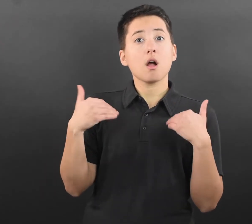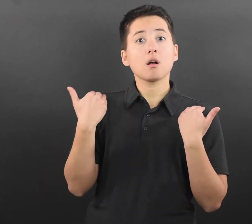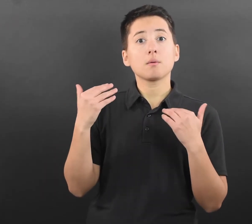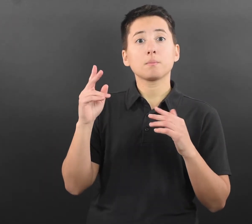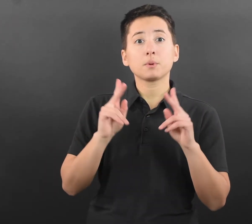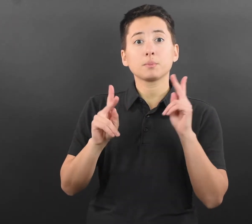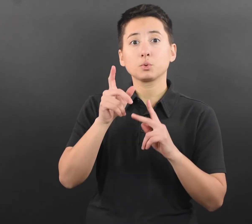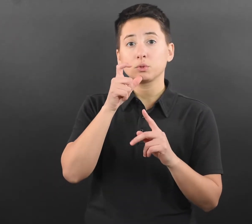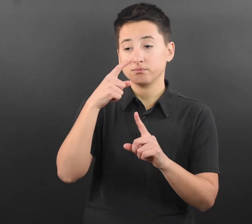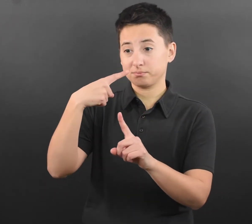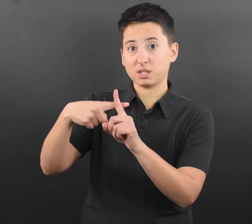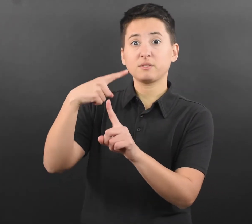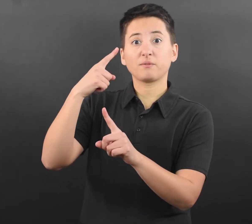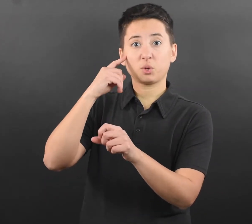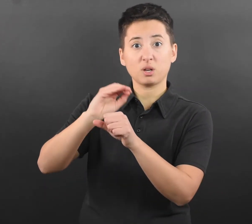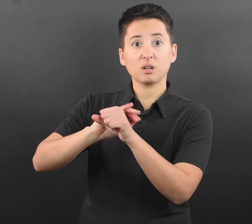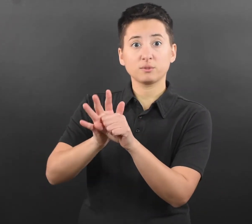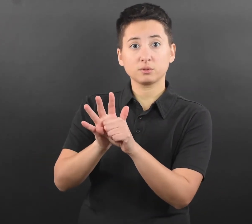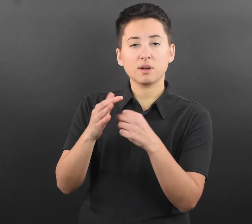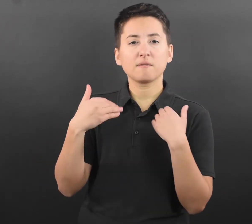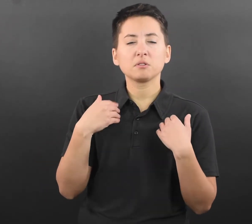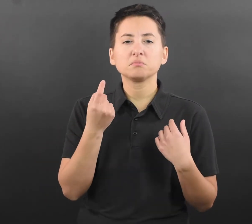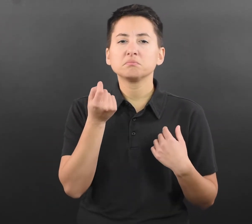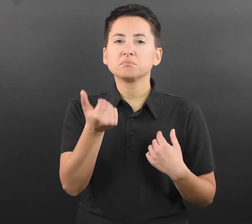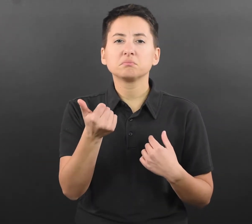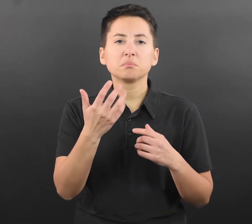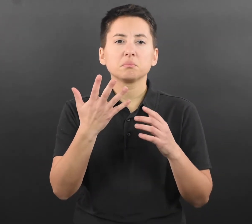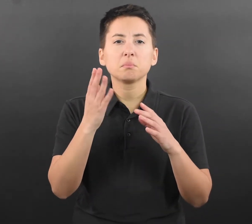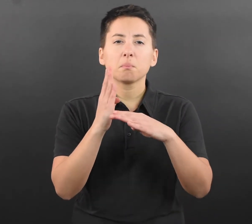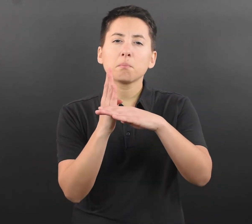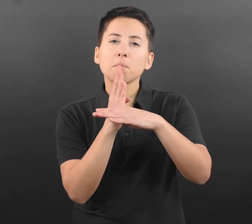some experience symptoms more than a month after they've been infected.